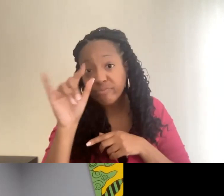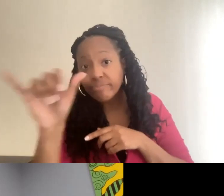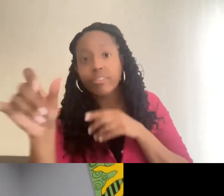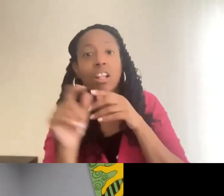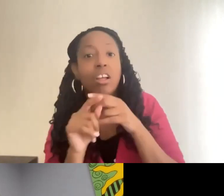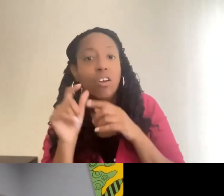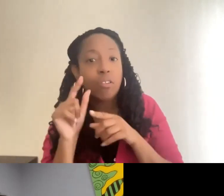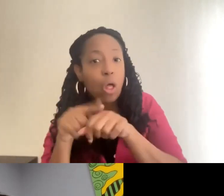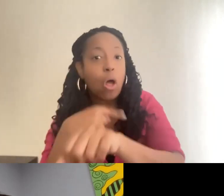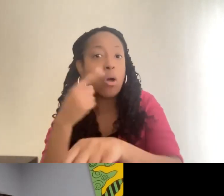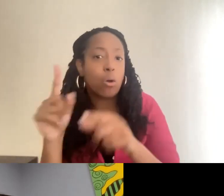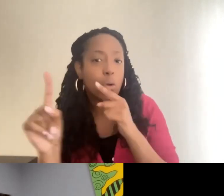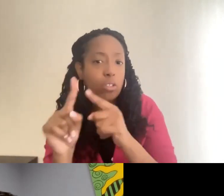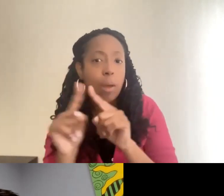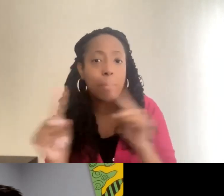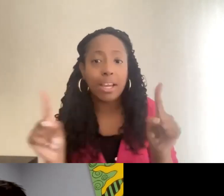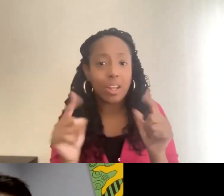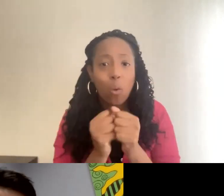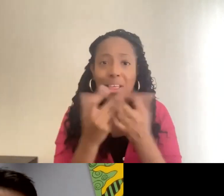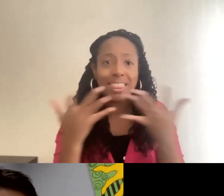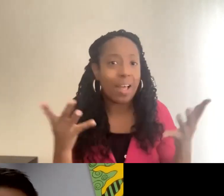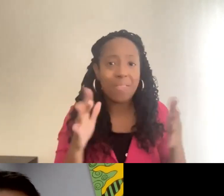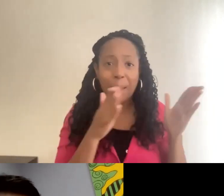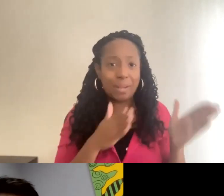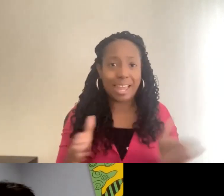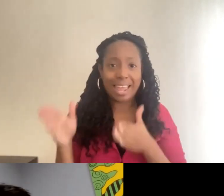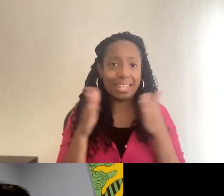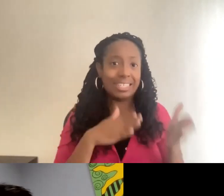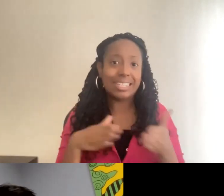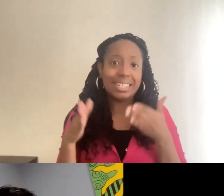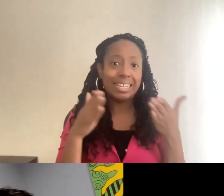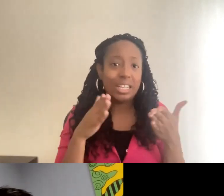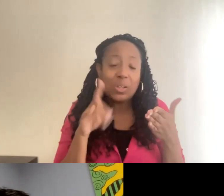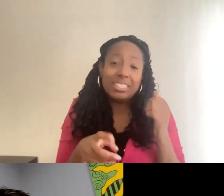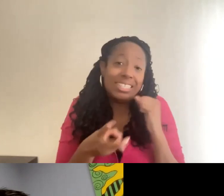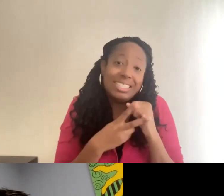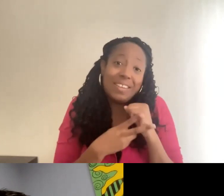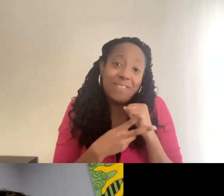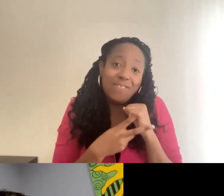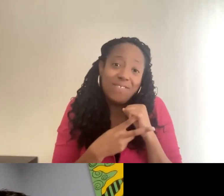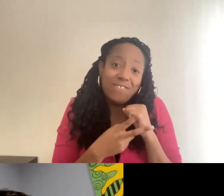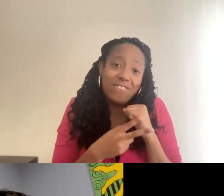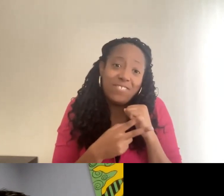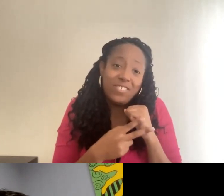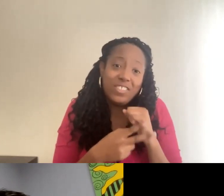a financial plan you just need to save as much as you possibly can and if you're not s comfortable